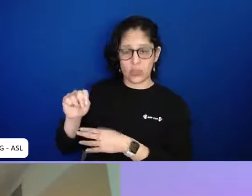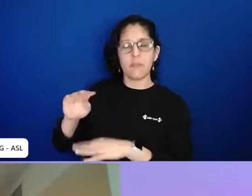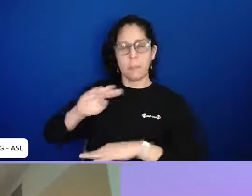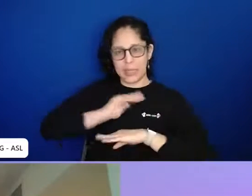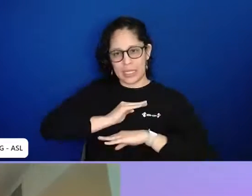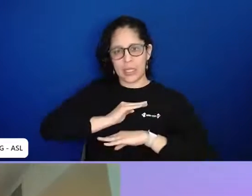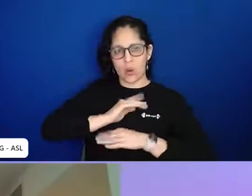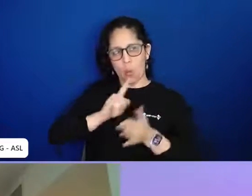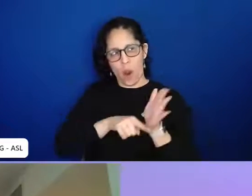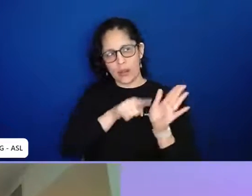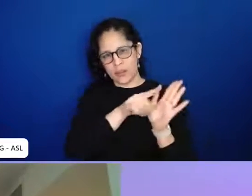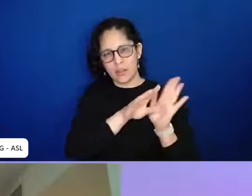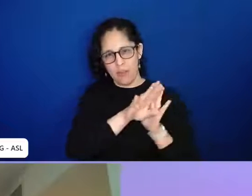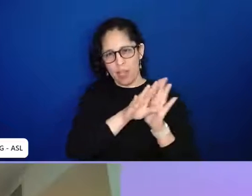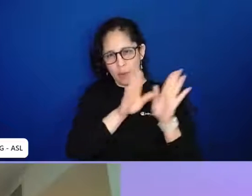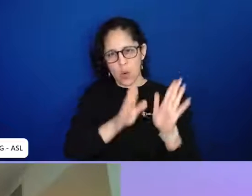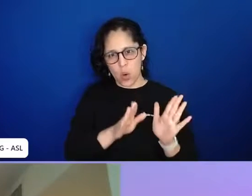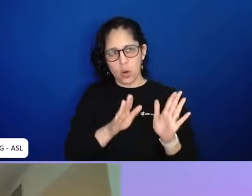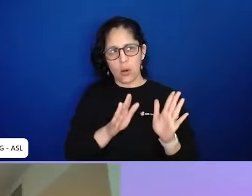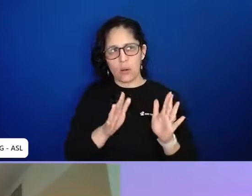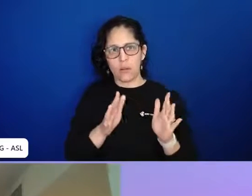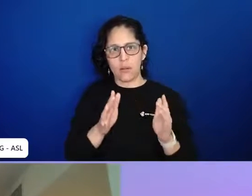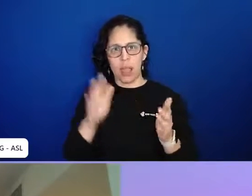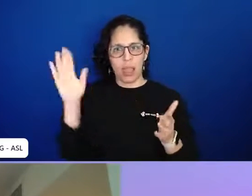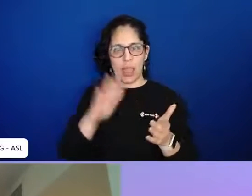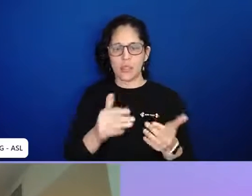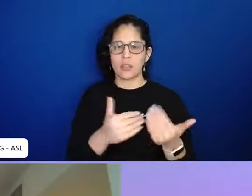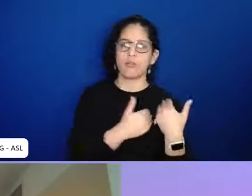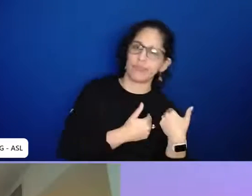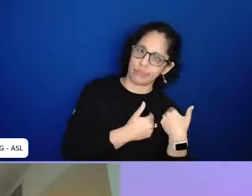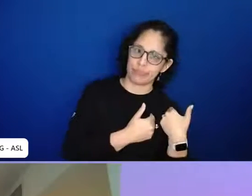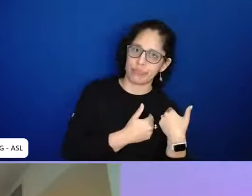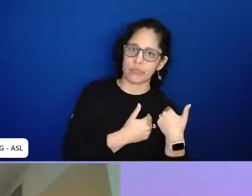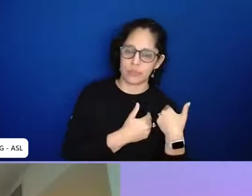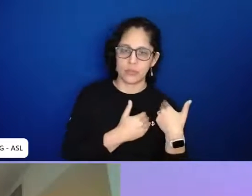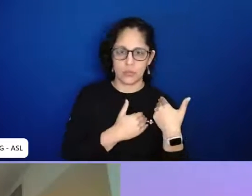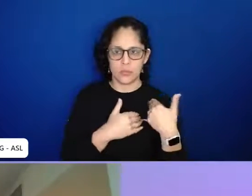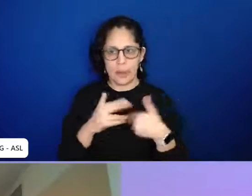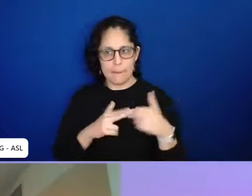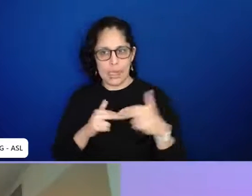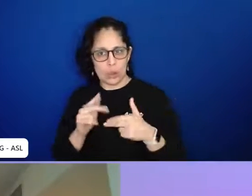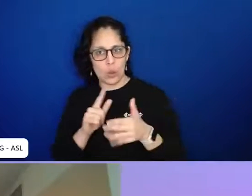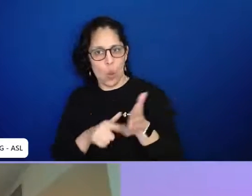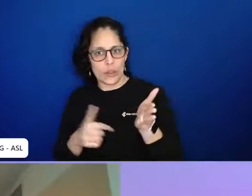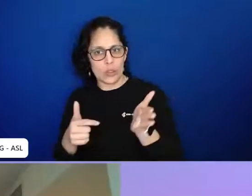next three weeks to ensure that your design annotations we're meeting the standards and then the developers have